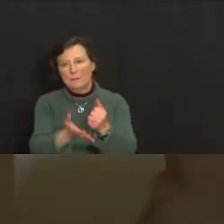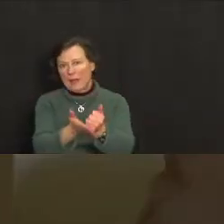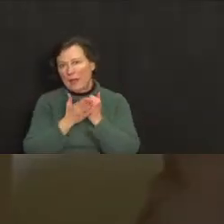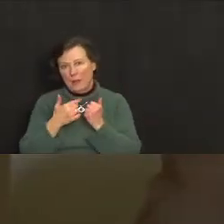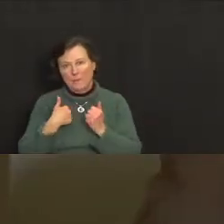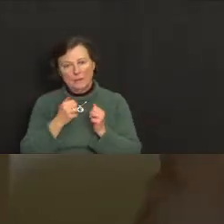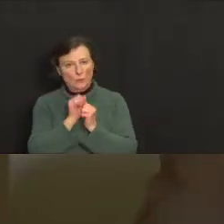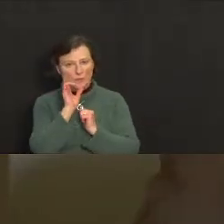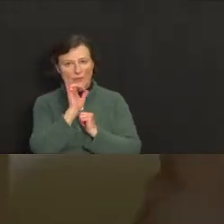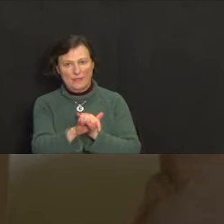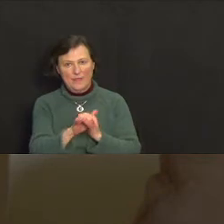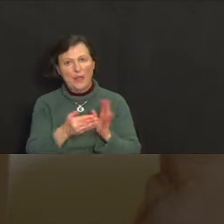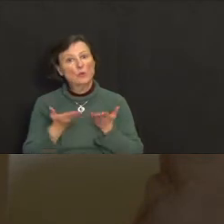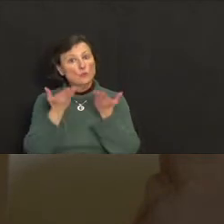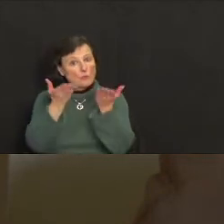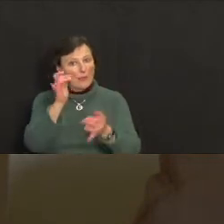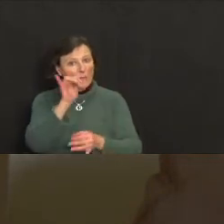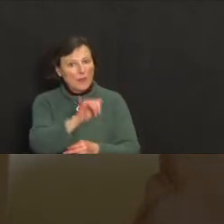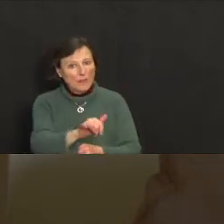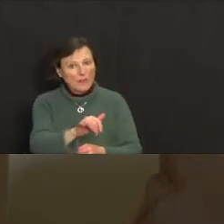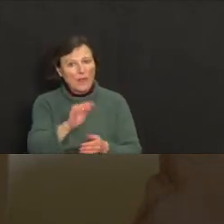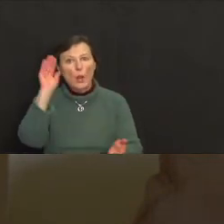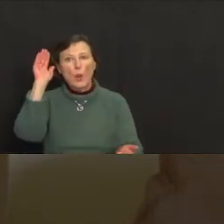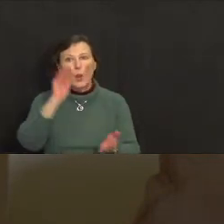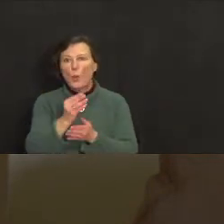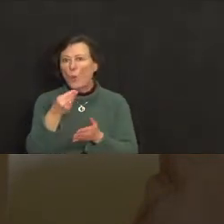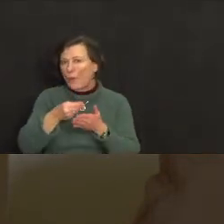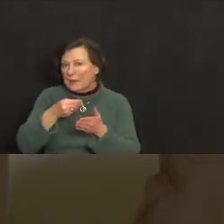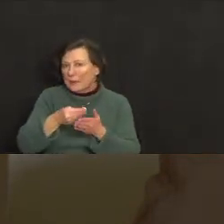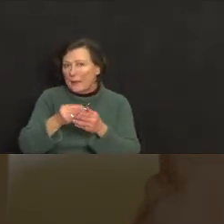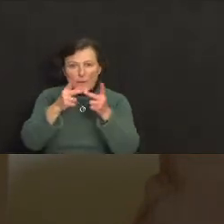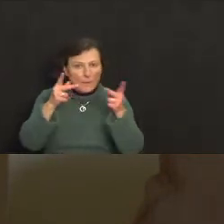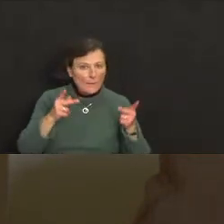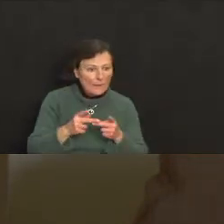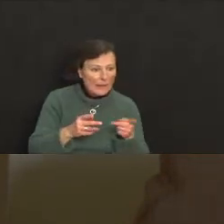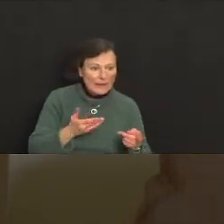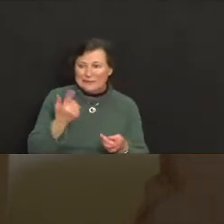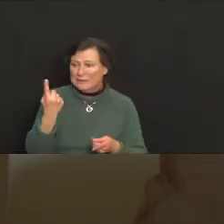recommending places like low-income places, maybe somewhere we didn't think about before that would